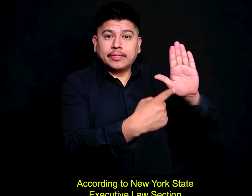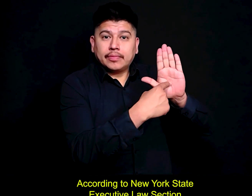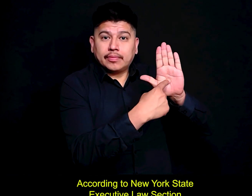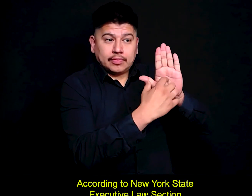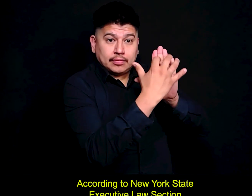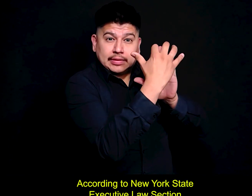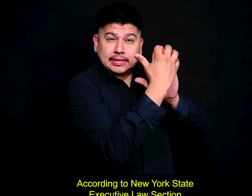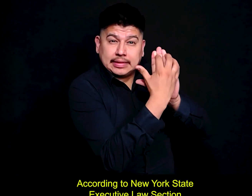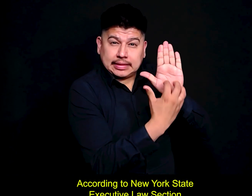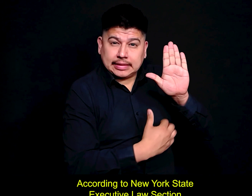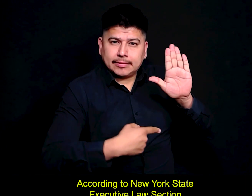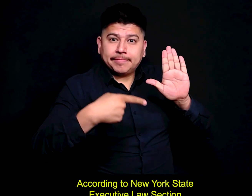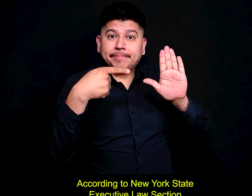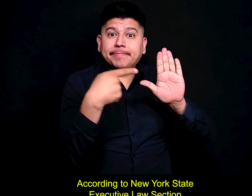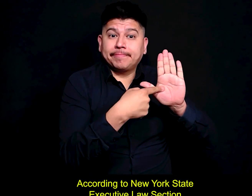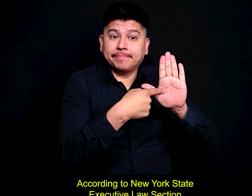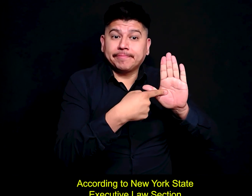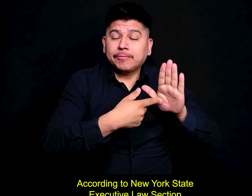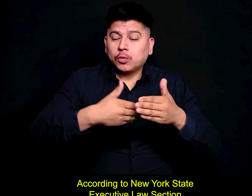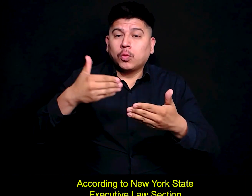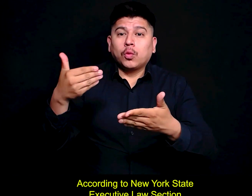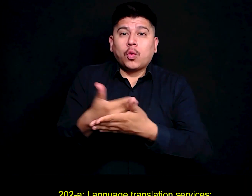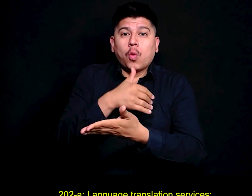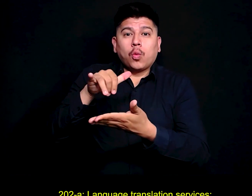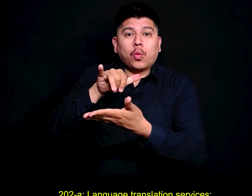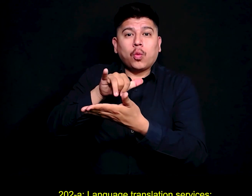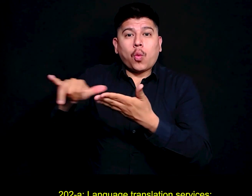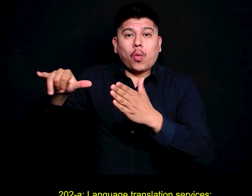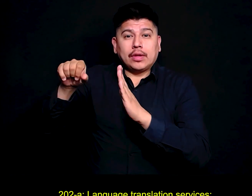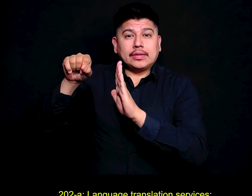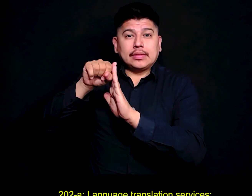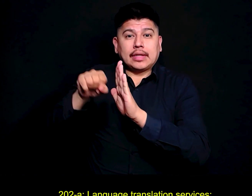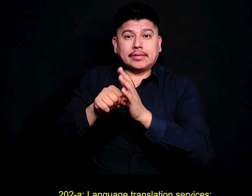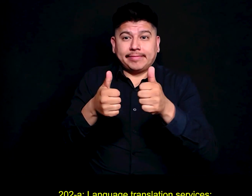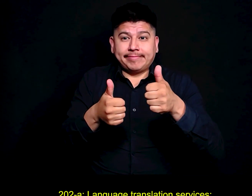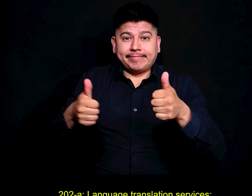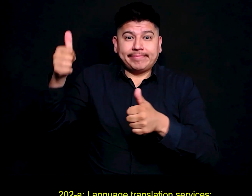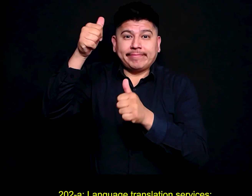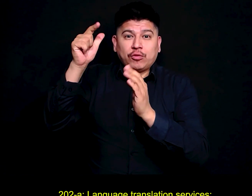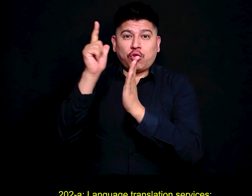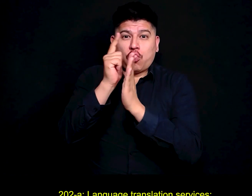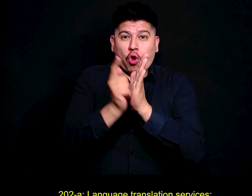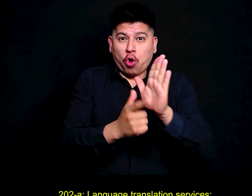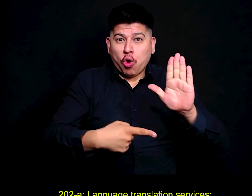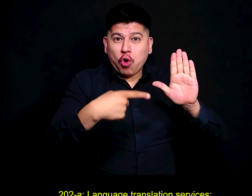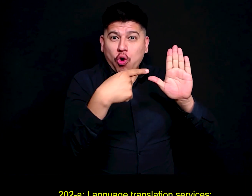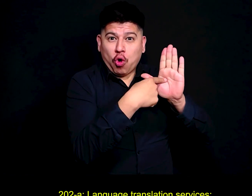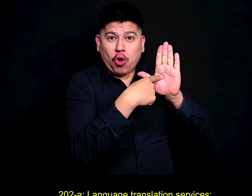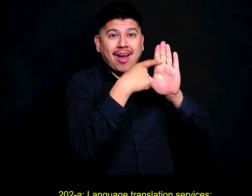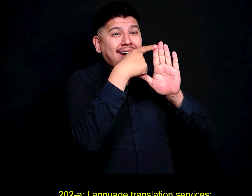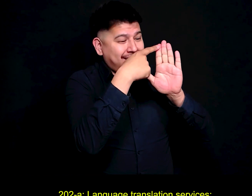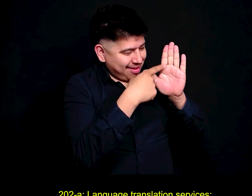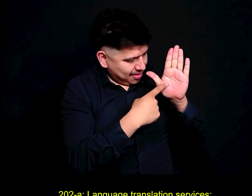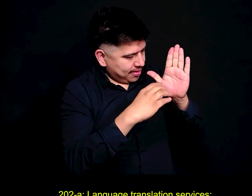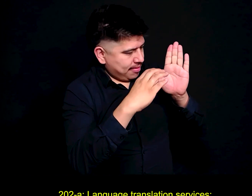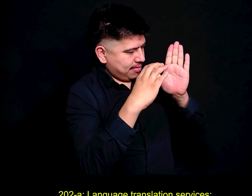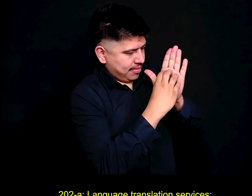According to New York State Executive Law Section 202-a: Language translation services: